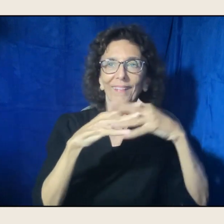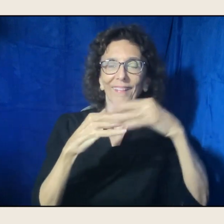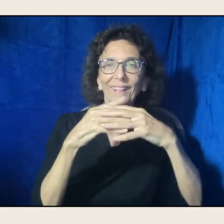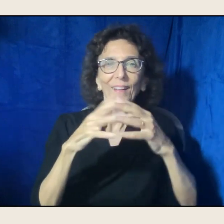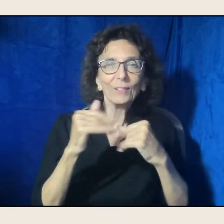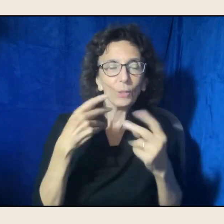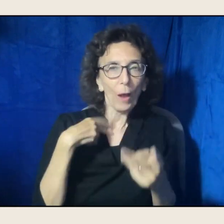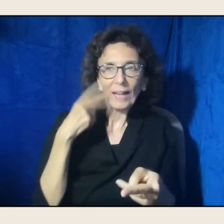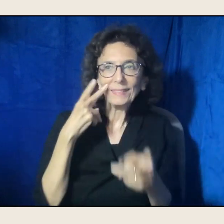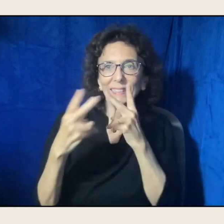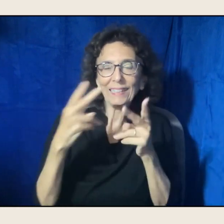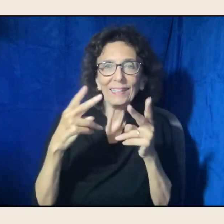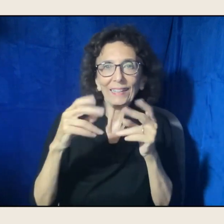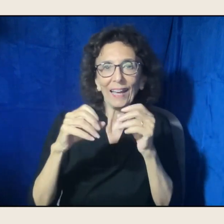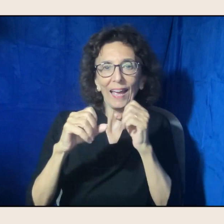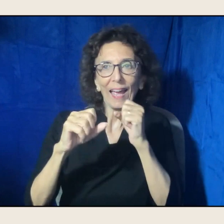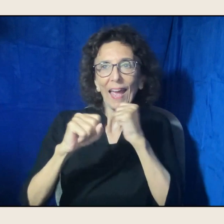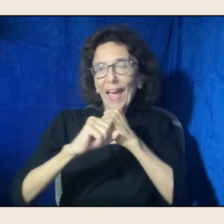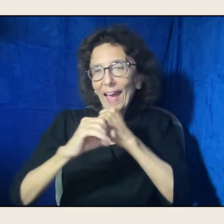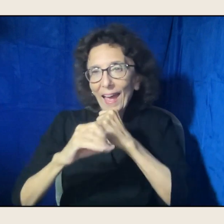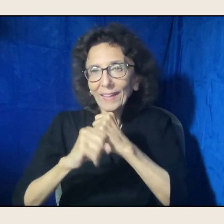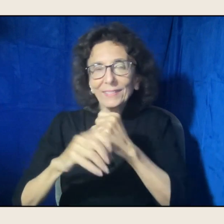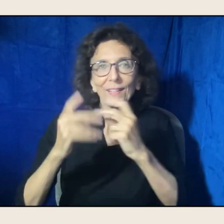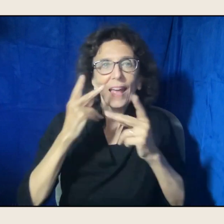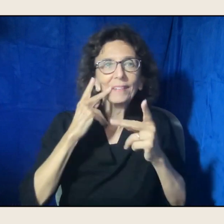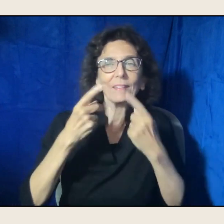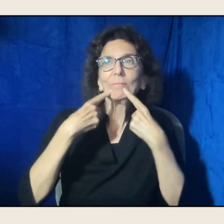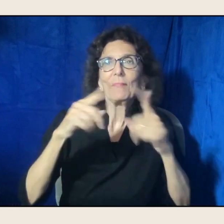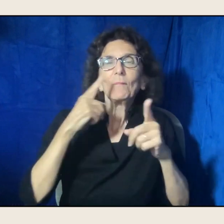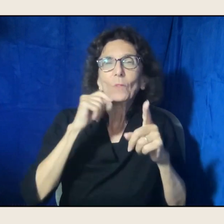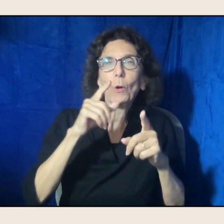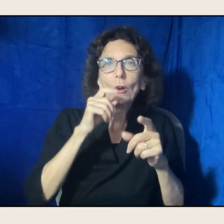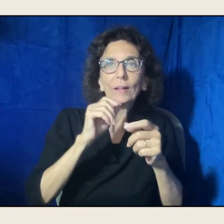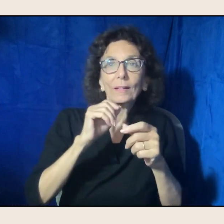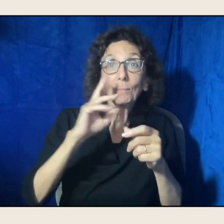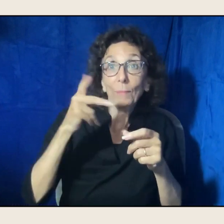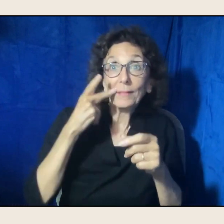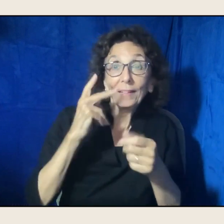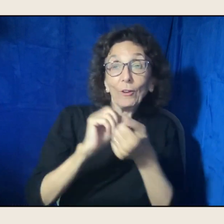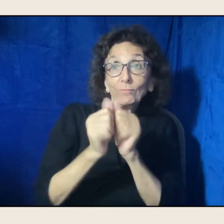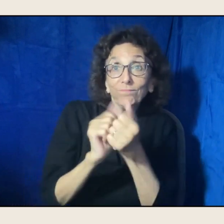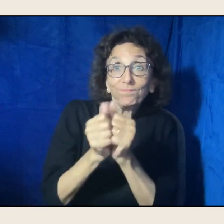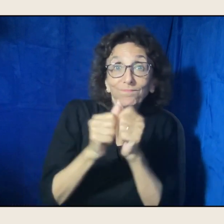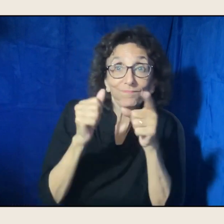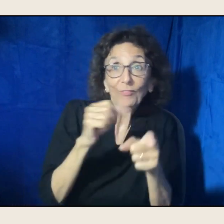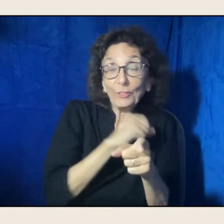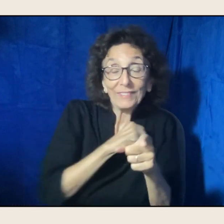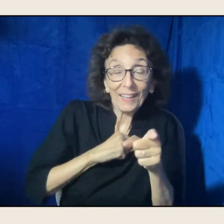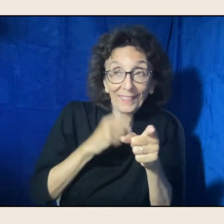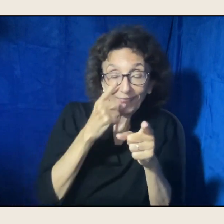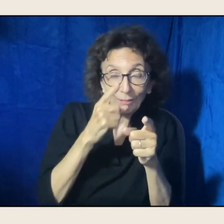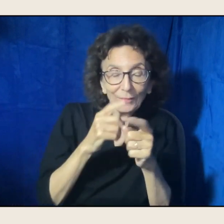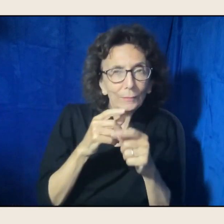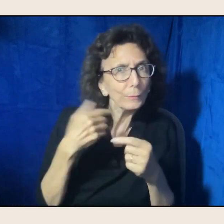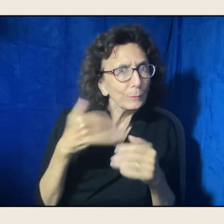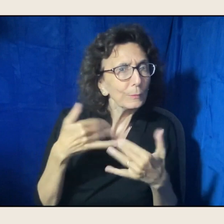so it's pretty intense. And then once Warnock and Ossoff won,